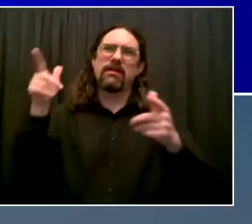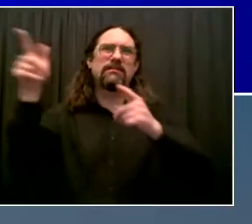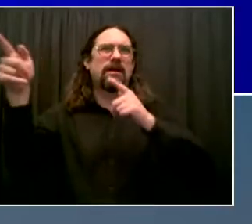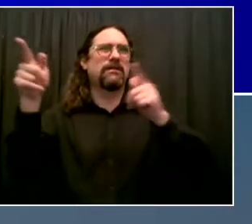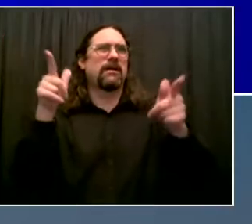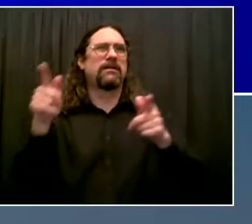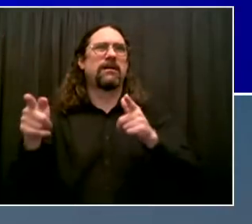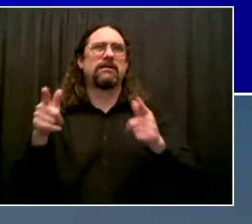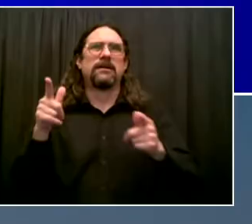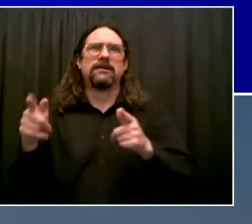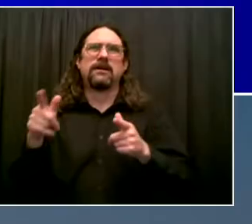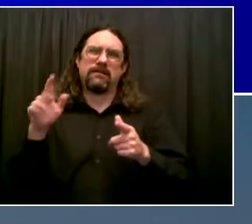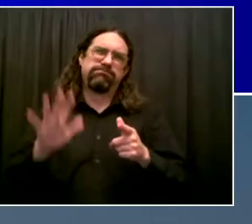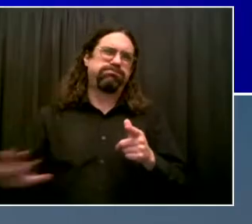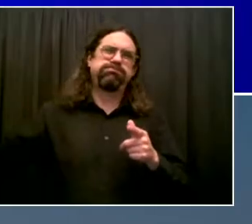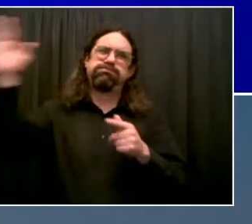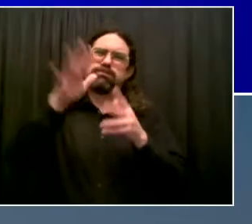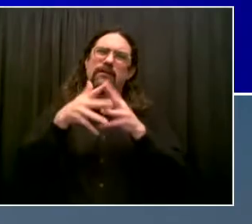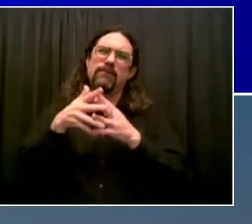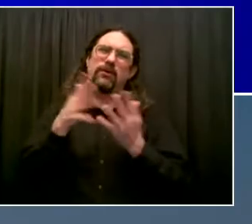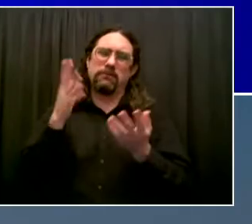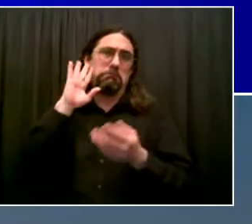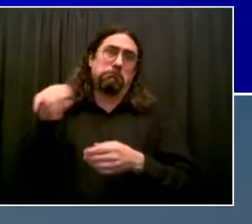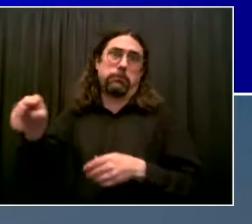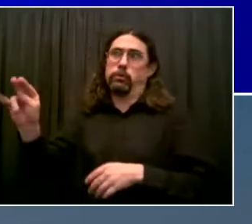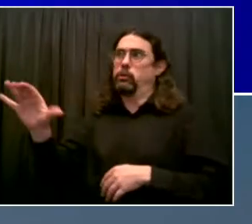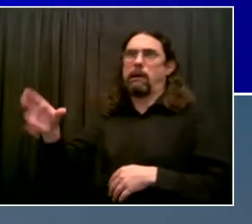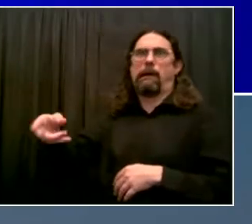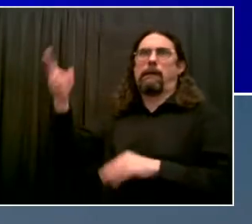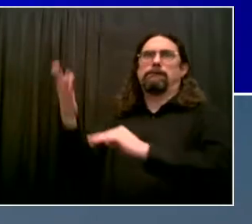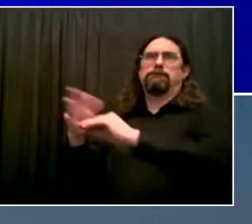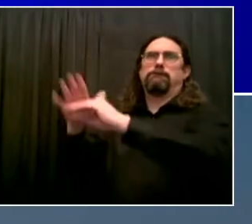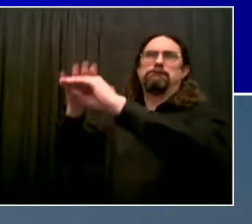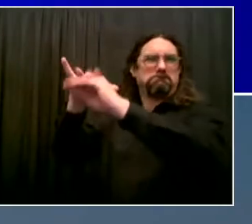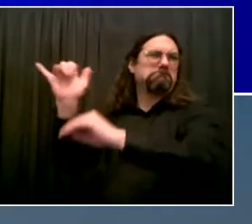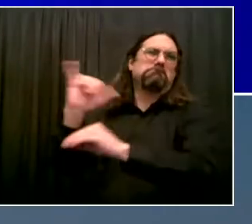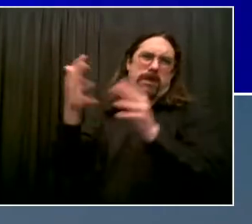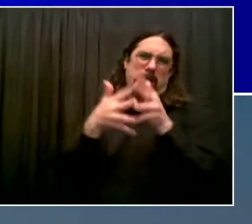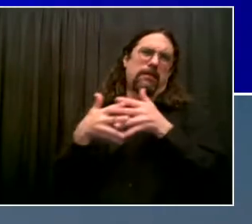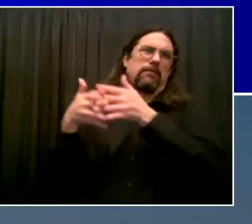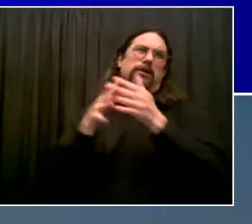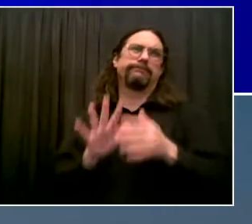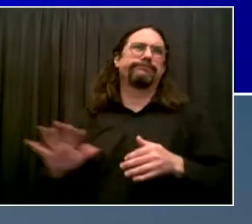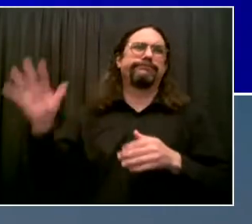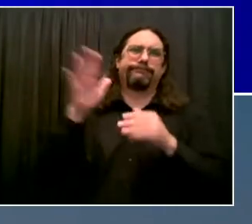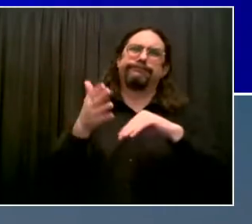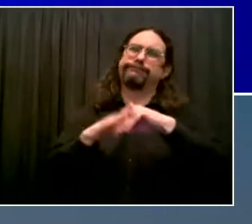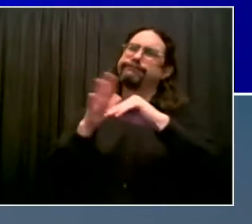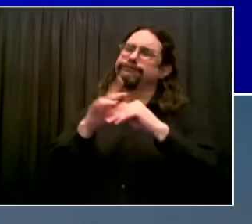SCOURGE OF GUN VIOLENCE AND THIS HAS BEEN AN HORRIBLE OUTGROWTH OF THE CORONAVIRUS WE'VE SEEN IT